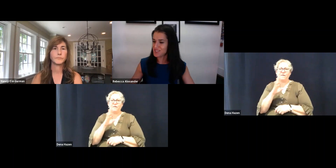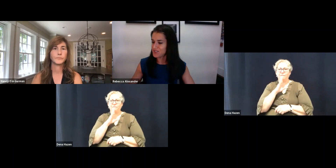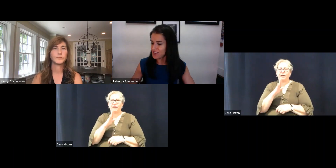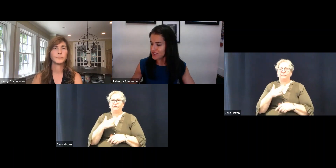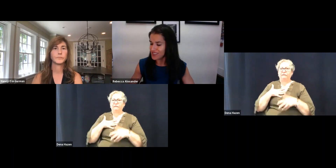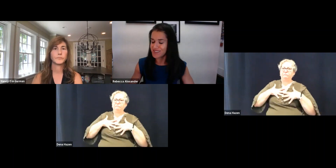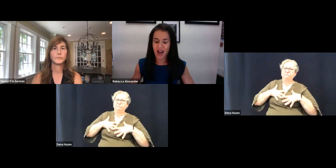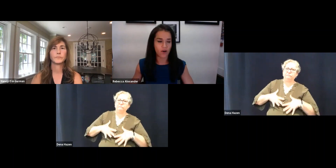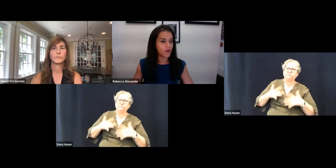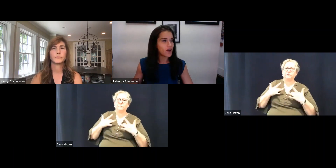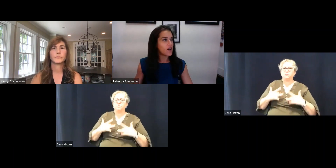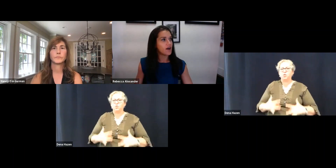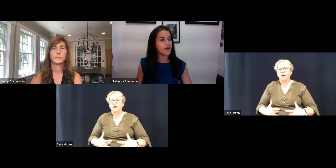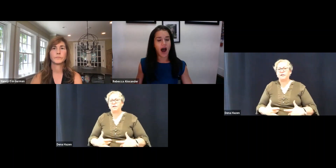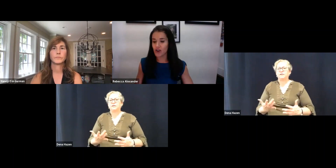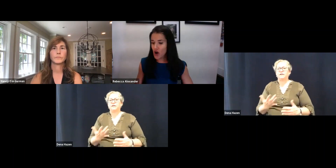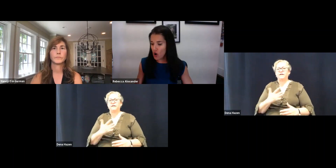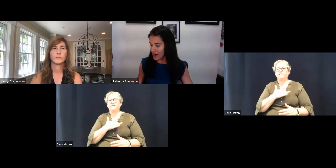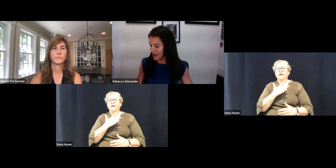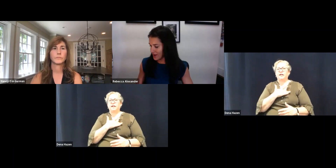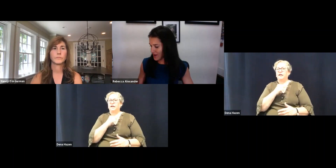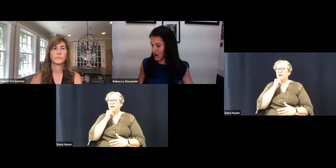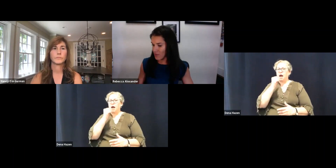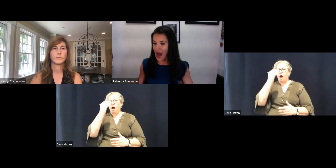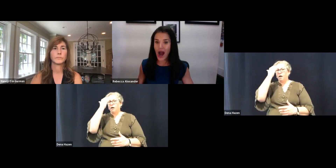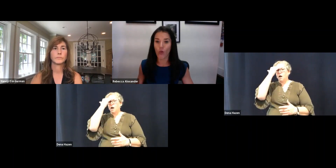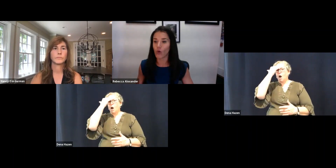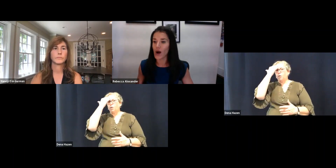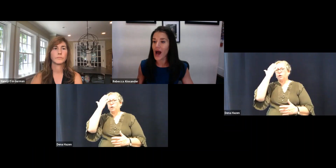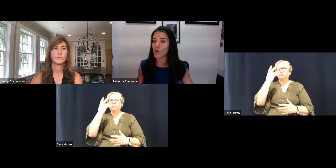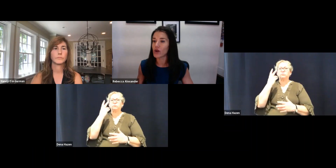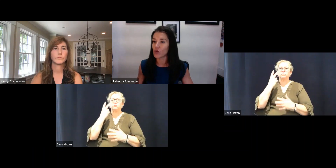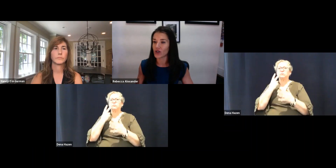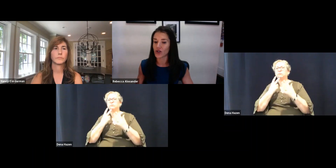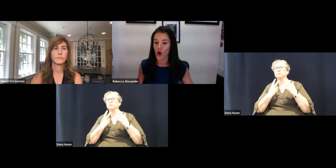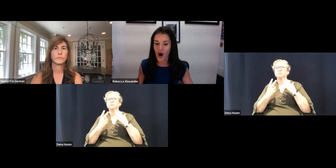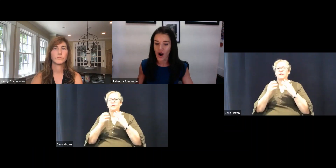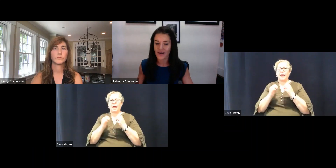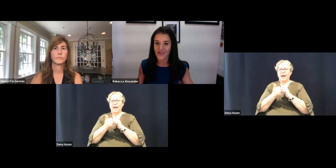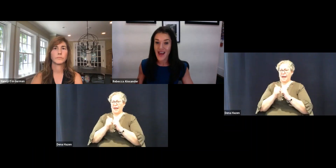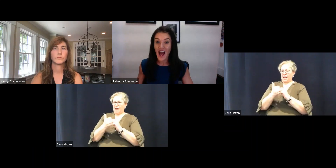These feelings of not knowing how we will go on.